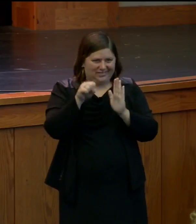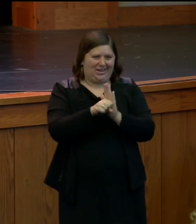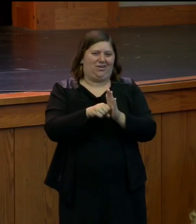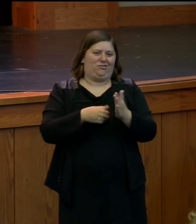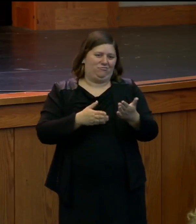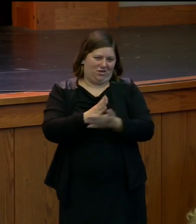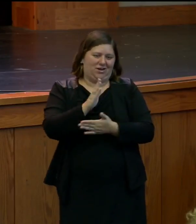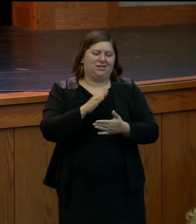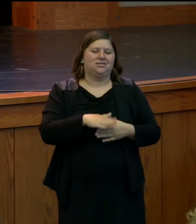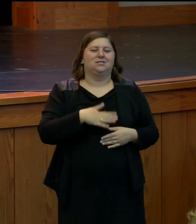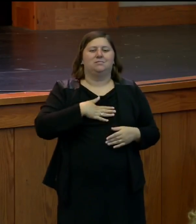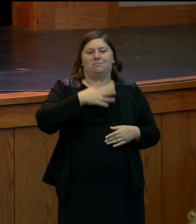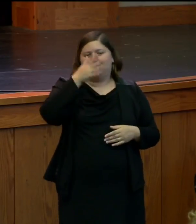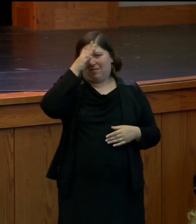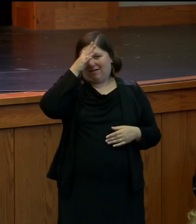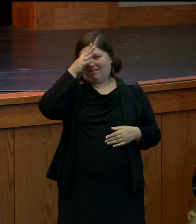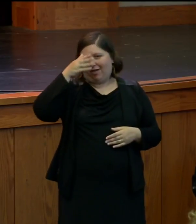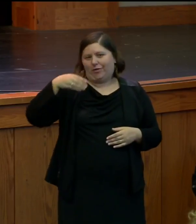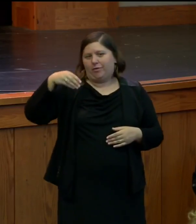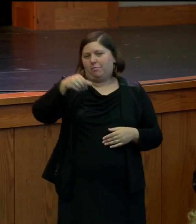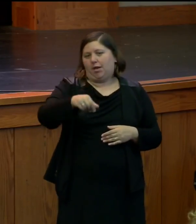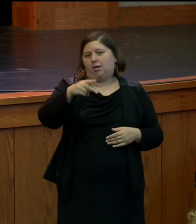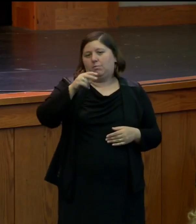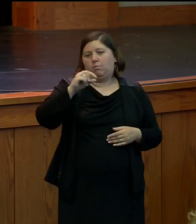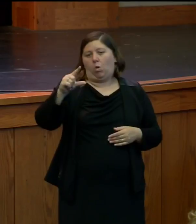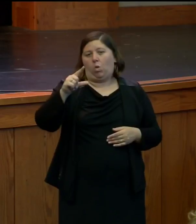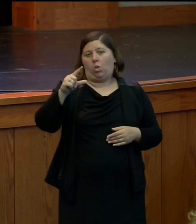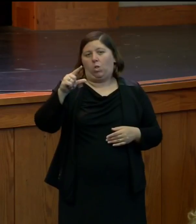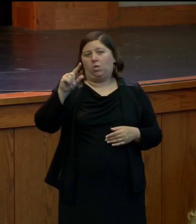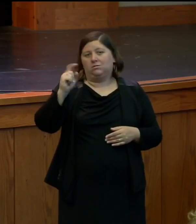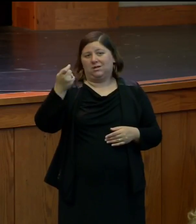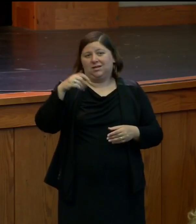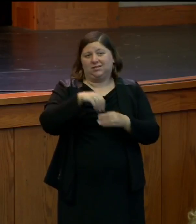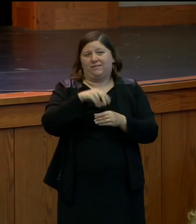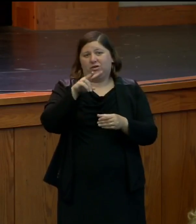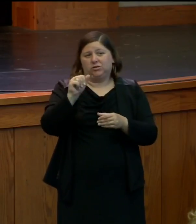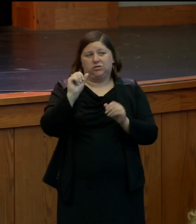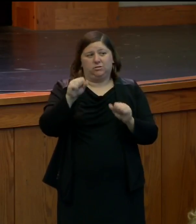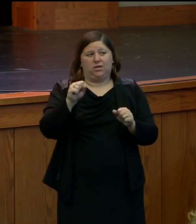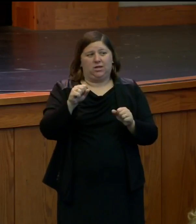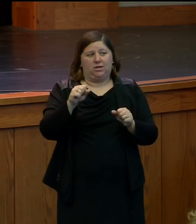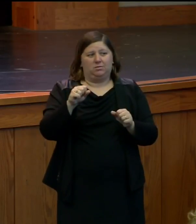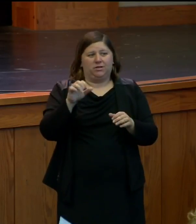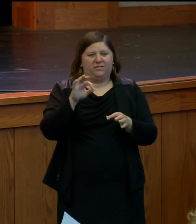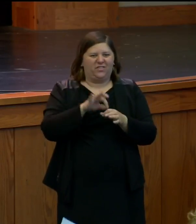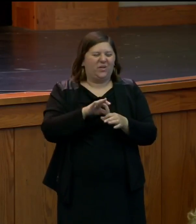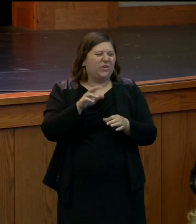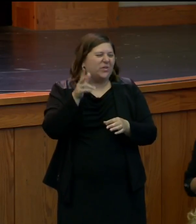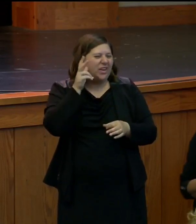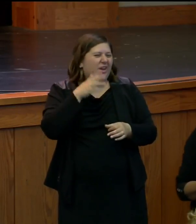MY FATHER PAID POLL TAXES IN VIRGINIA IN ORDER TO VOTE. YOU CAN HEAR THE ACCENT, VIRGINIA, RIGHT.